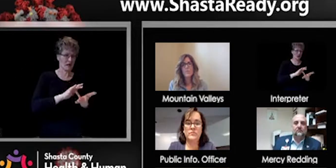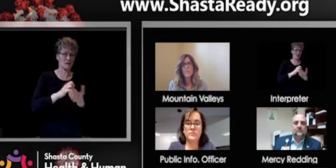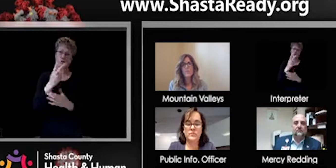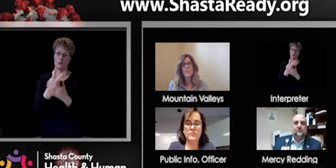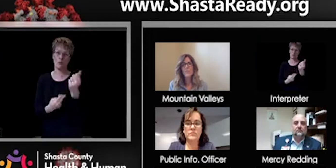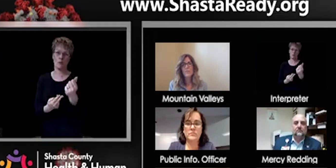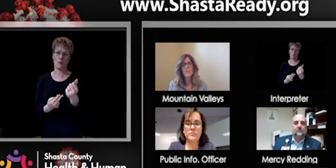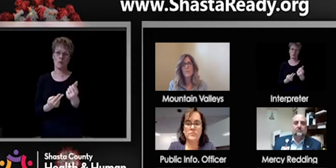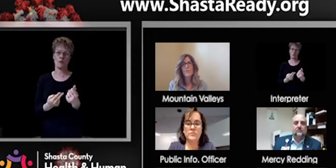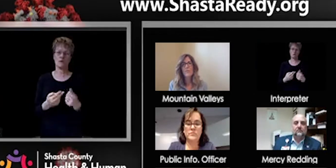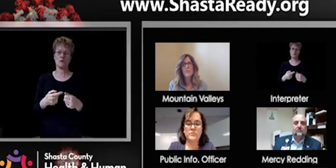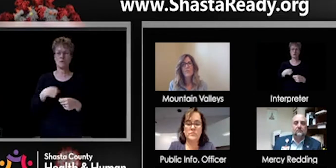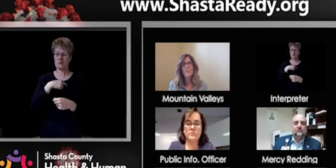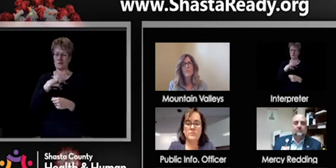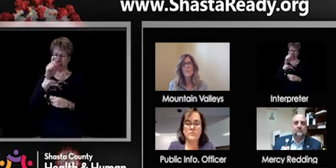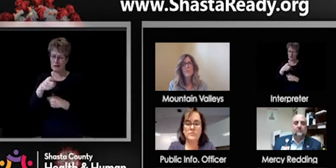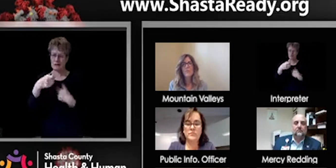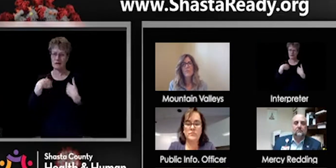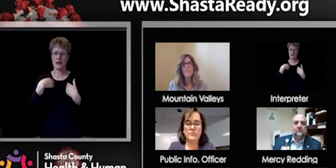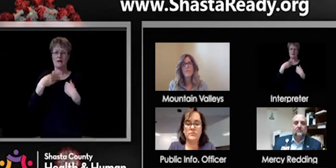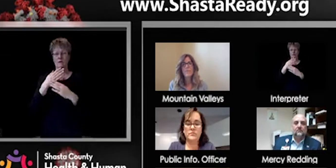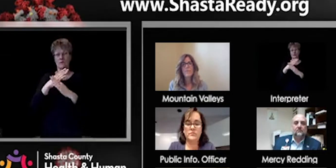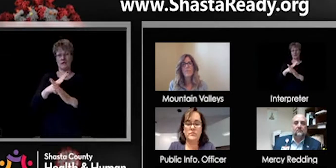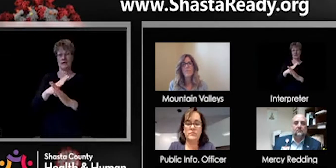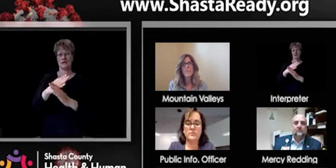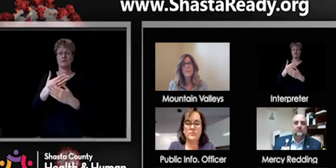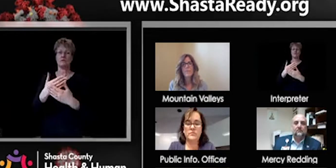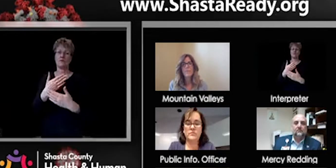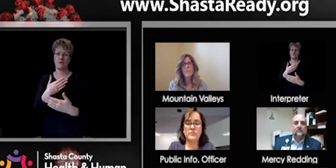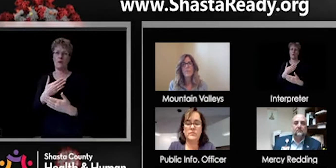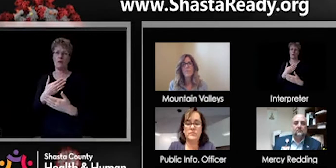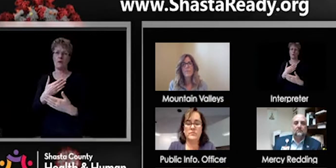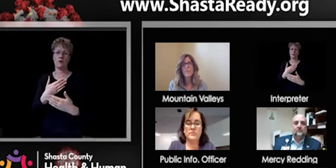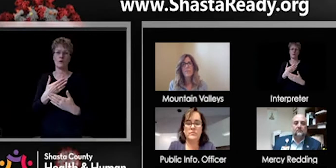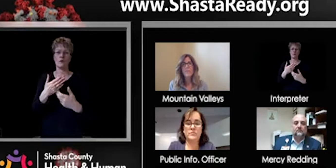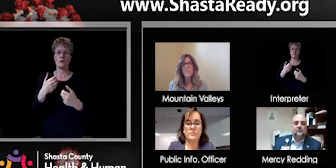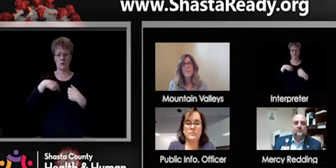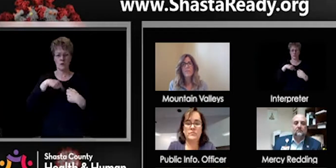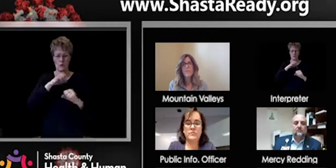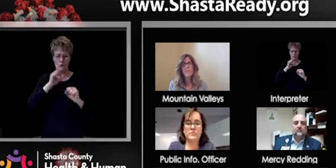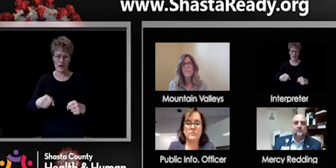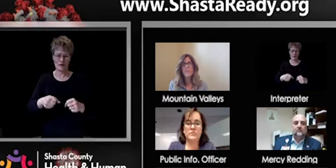That’s going to be a good 12-18 months out. My hope is that with this committee we can